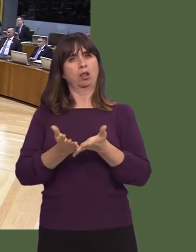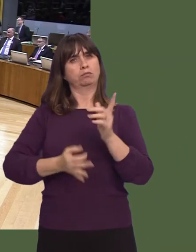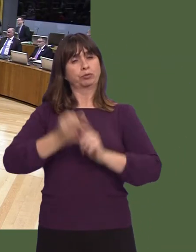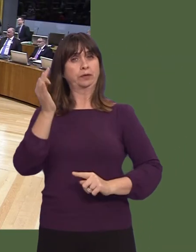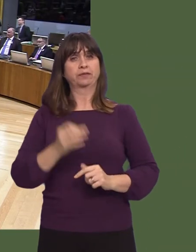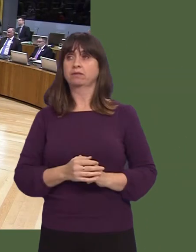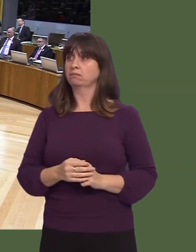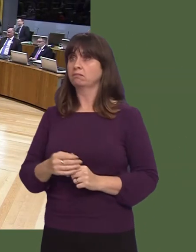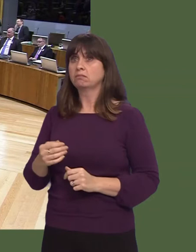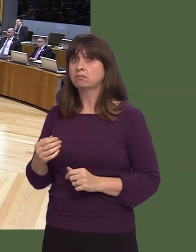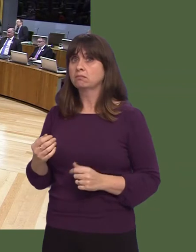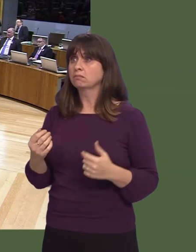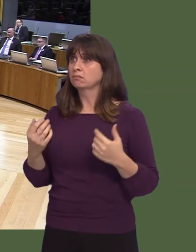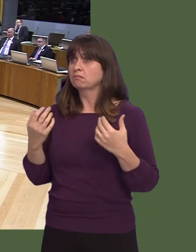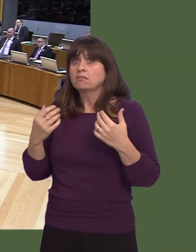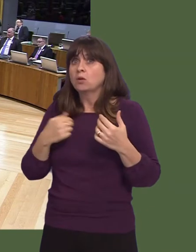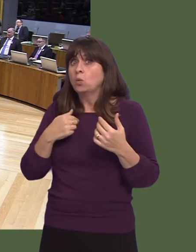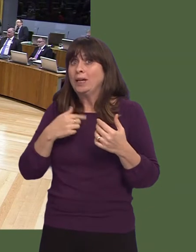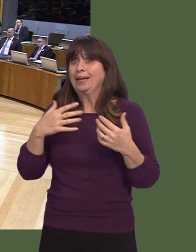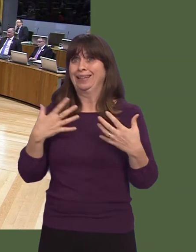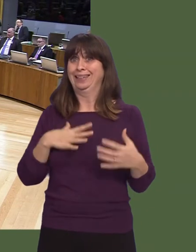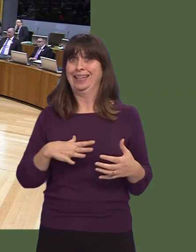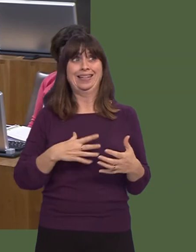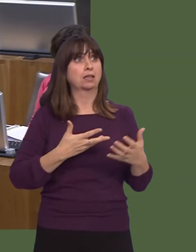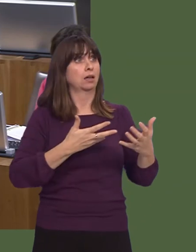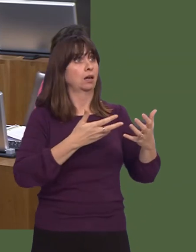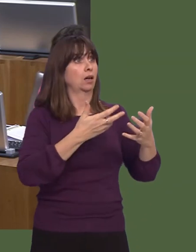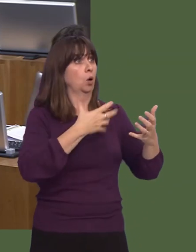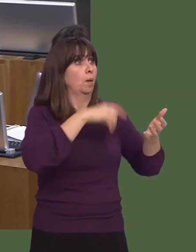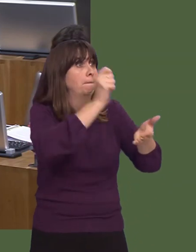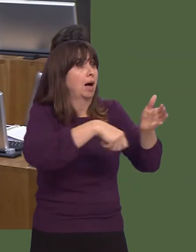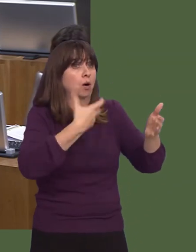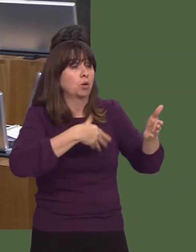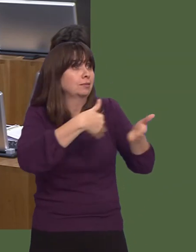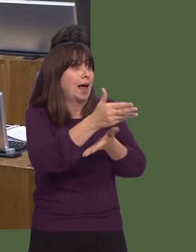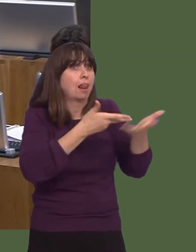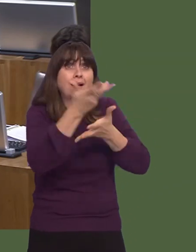with any country we can around the world, within reason. But the reality is that most